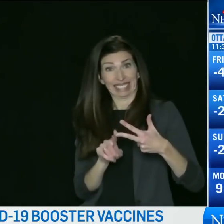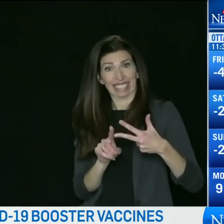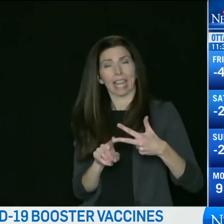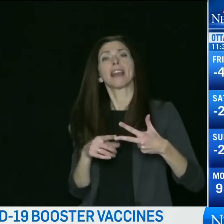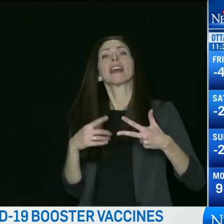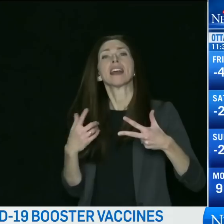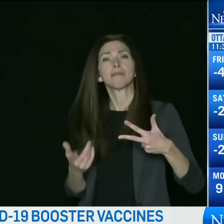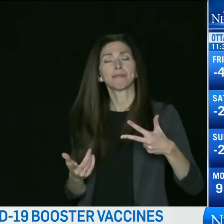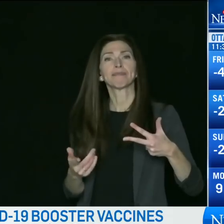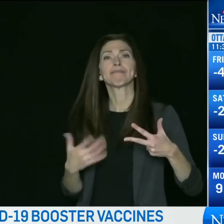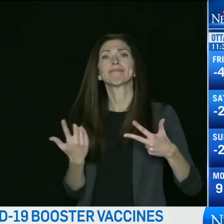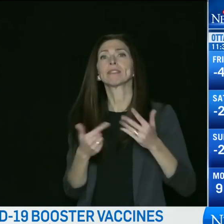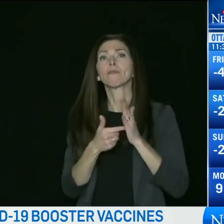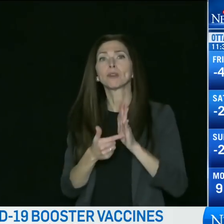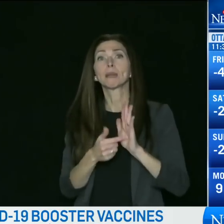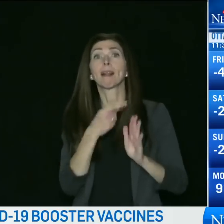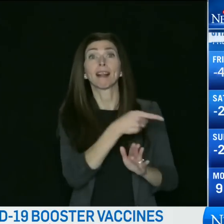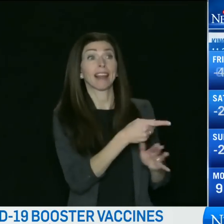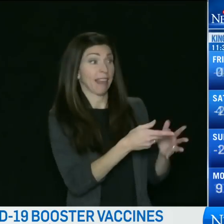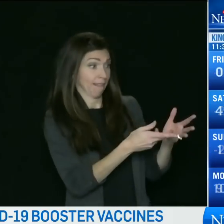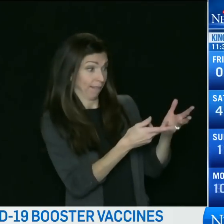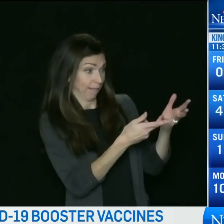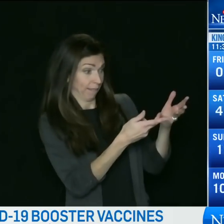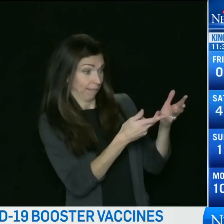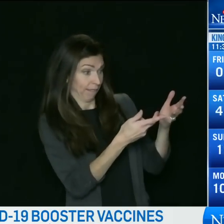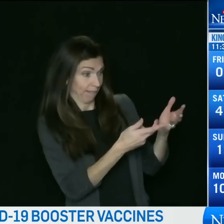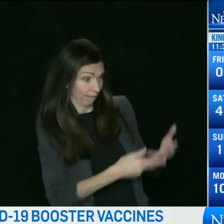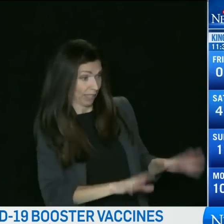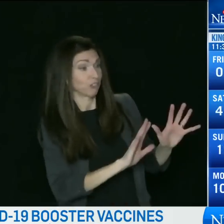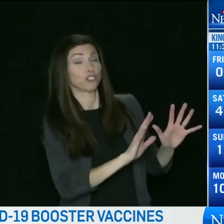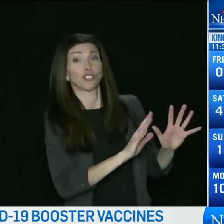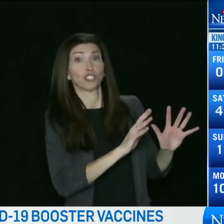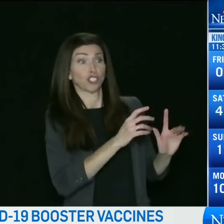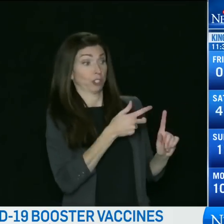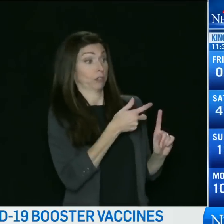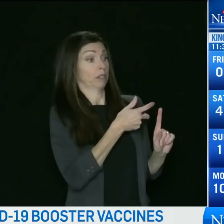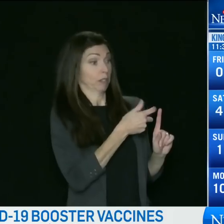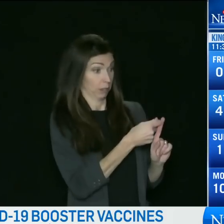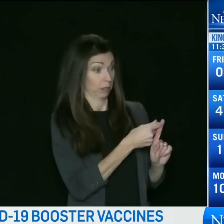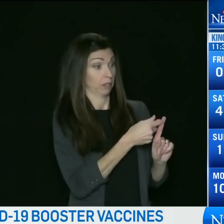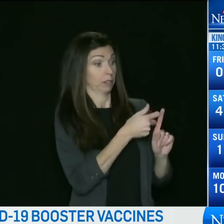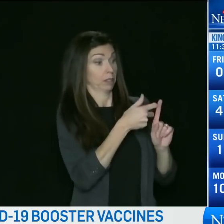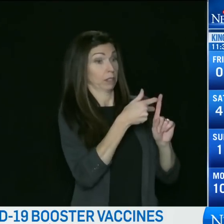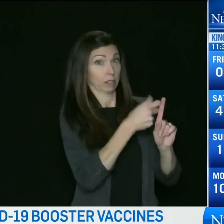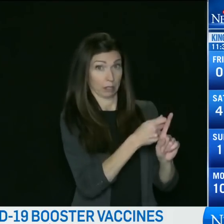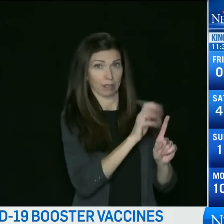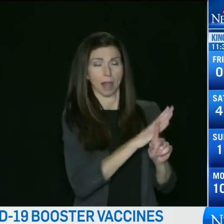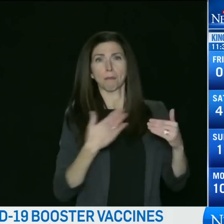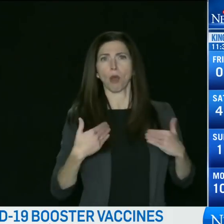TO HELP SHORE UP AND ELEVATE THAT IMMUNE RESPONSE AFTER